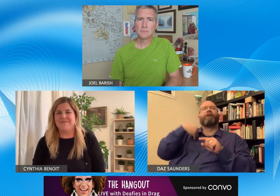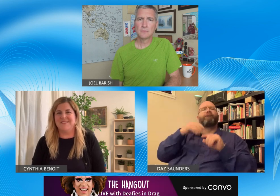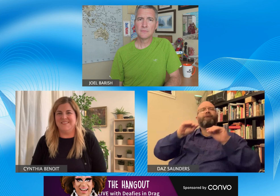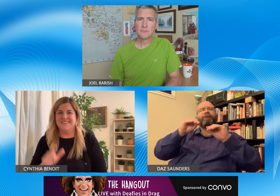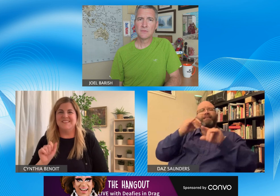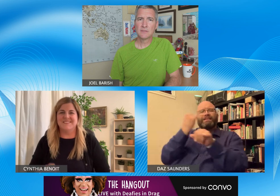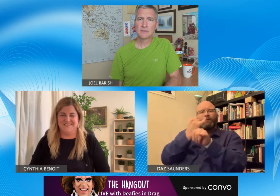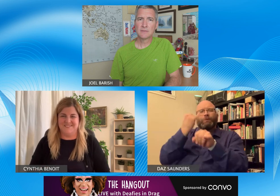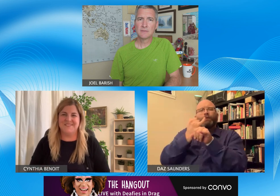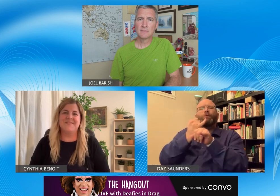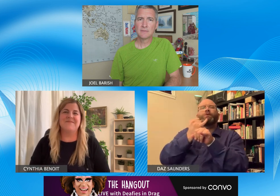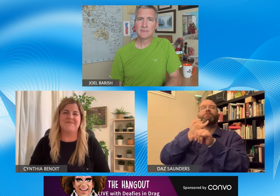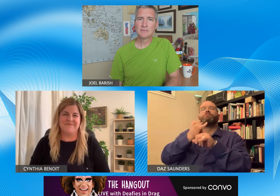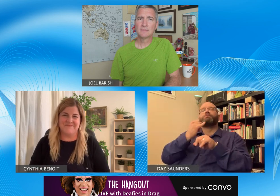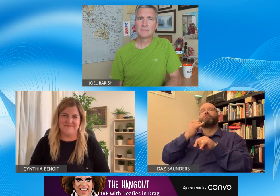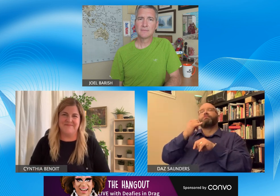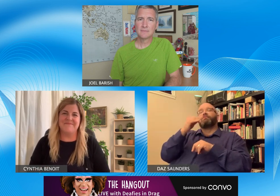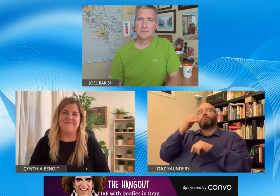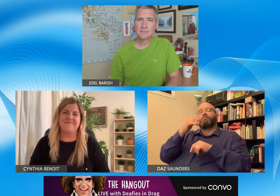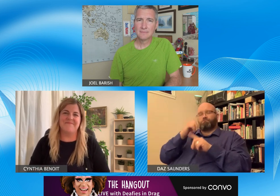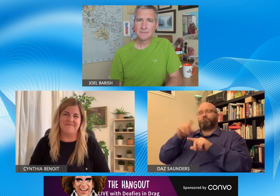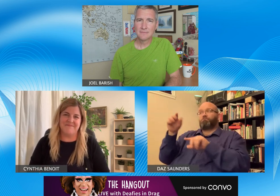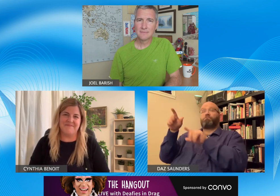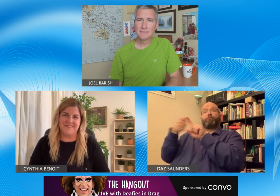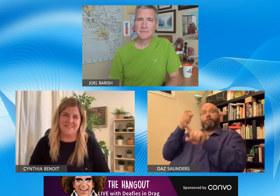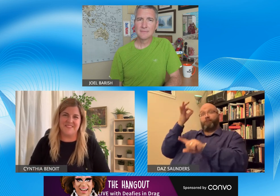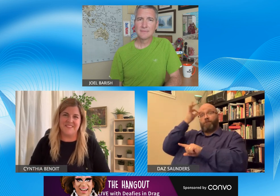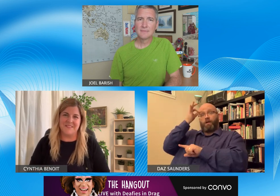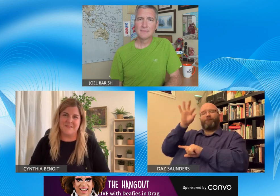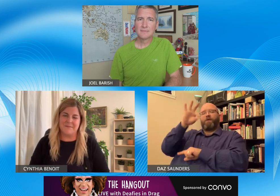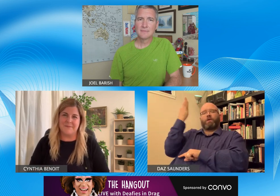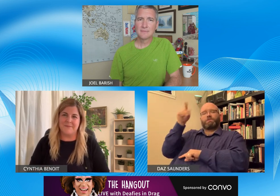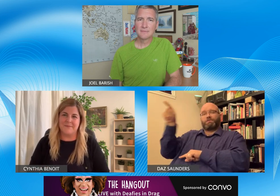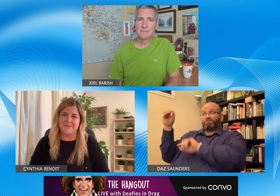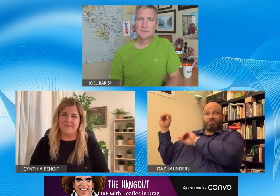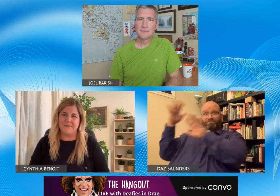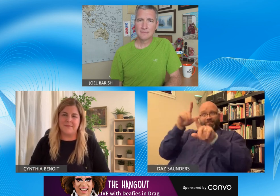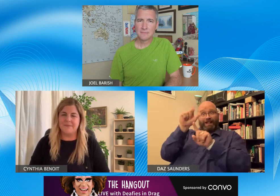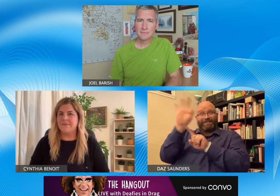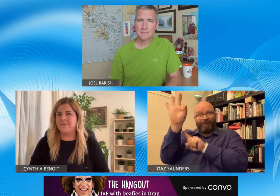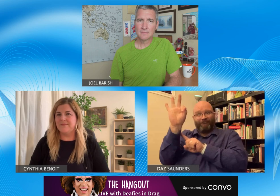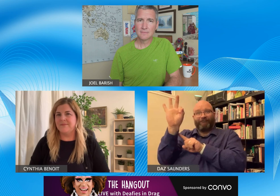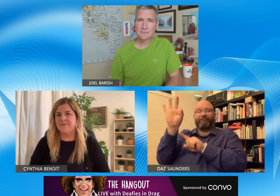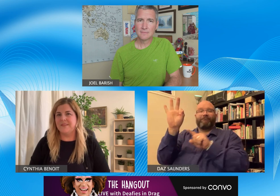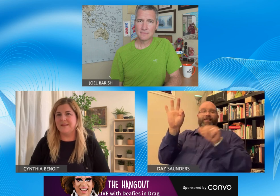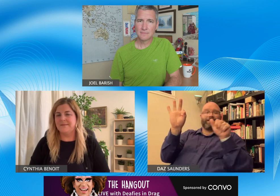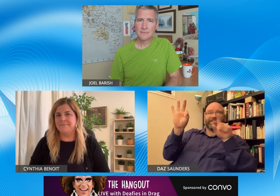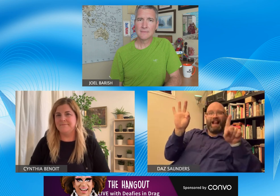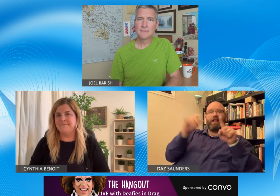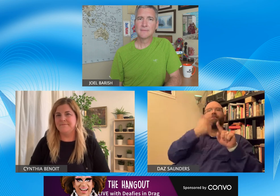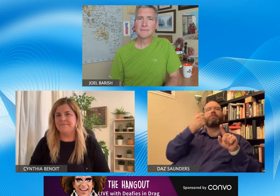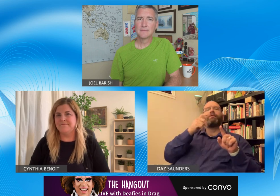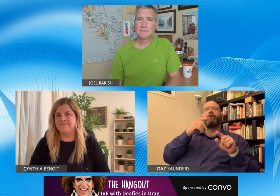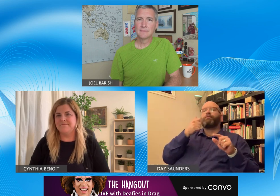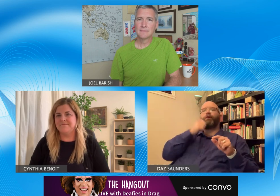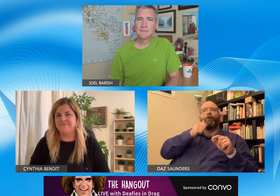Don’t forget that sign languages were used in Deaf Schools. And that LSF came from France. ASL was primarily used at the Deaf School for girls,